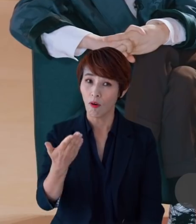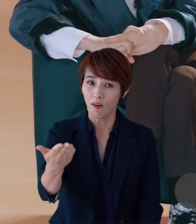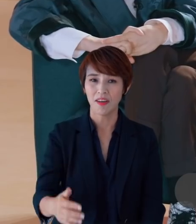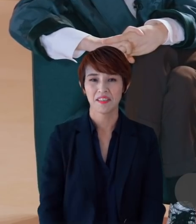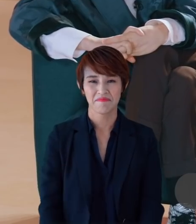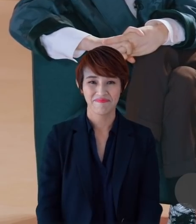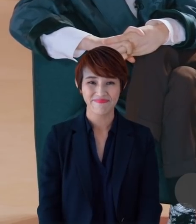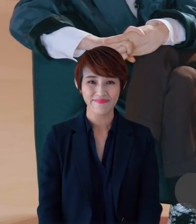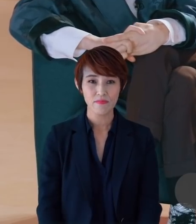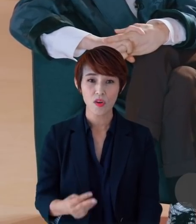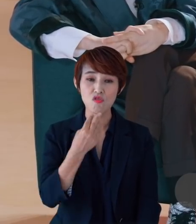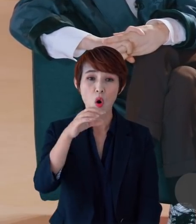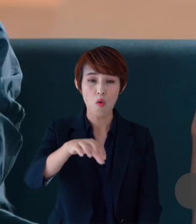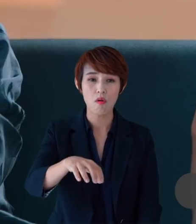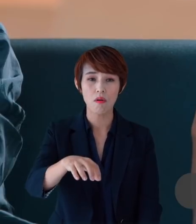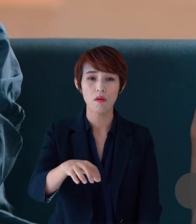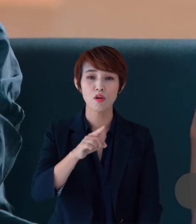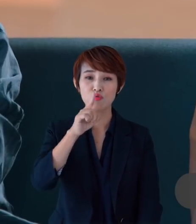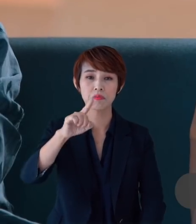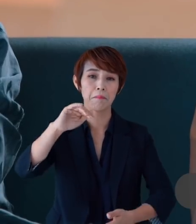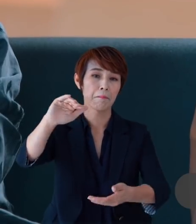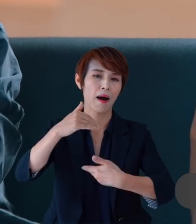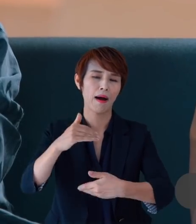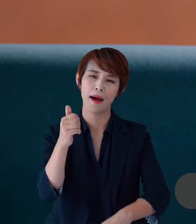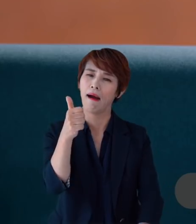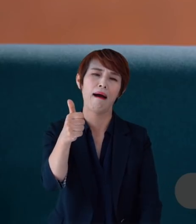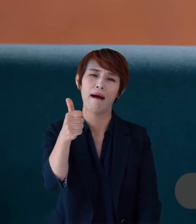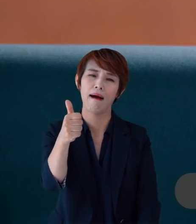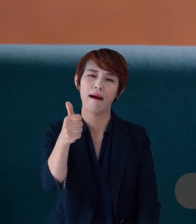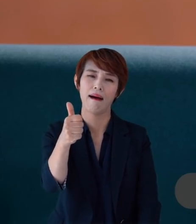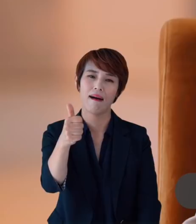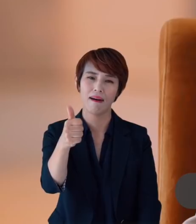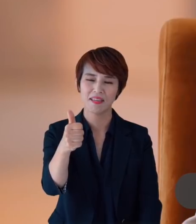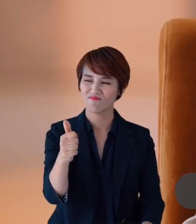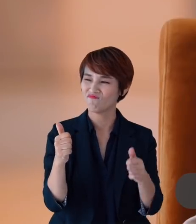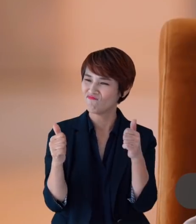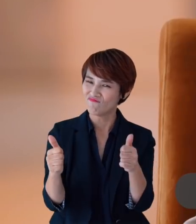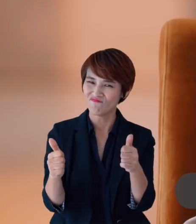V: You guys will be able to relate to this. Seoul has the best delivery service. Yeap! The best in the world.